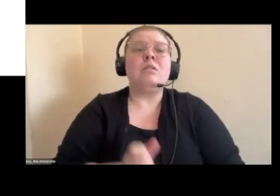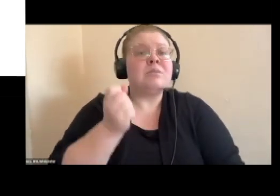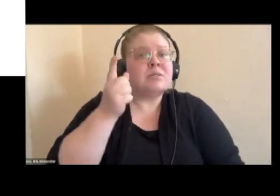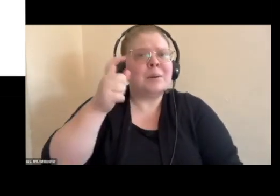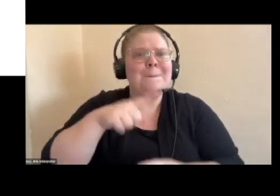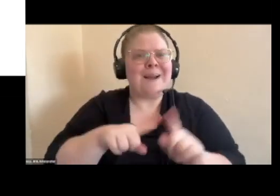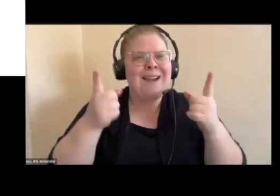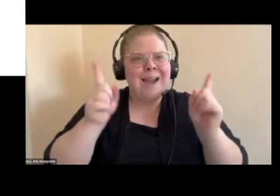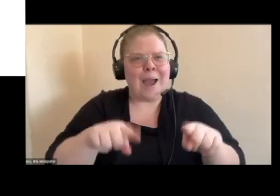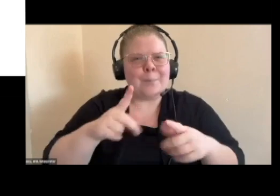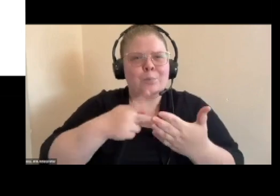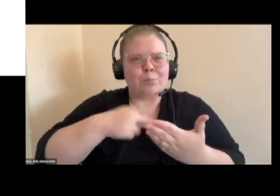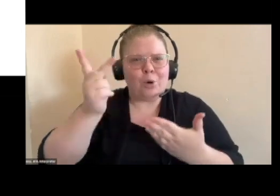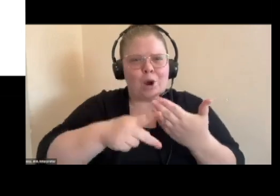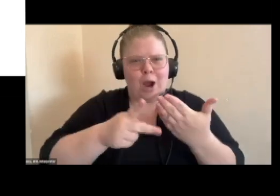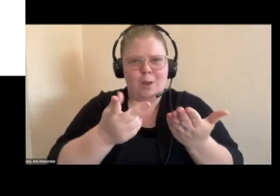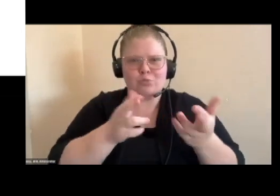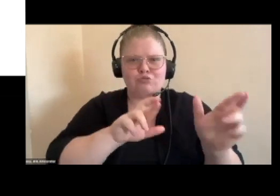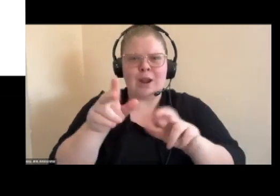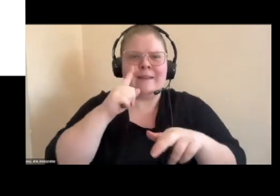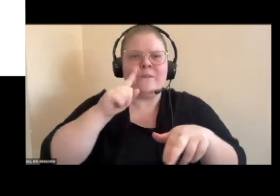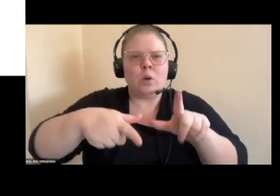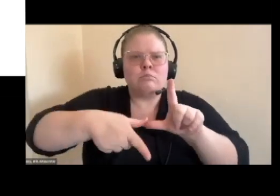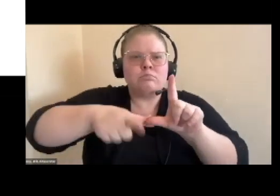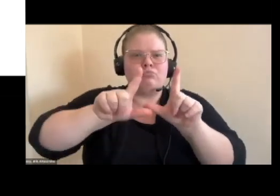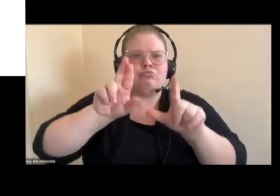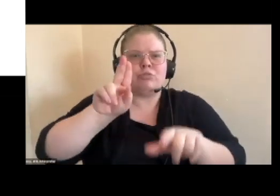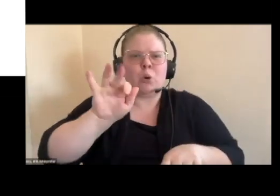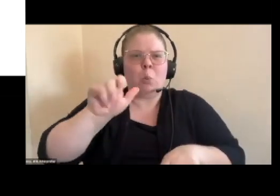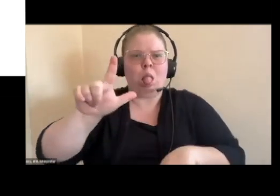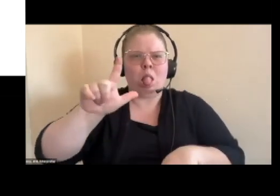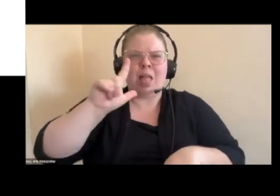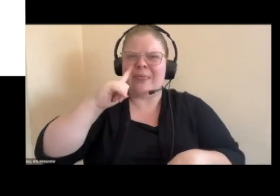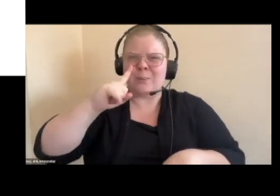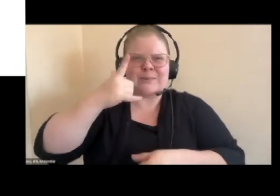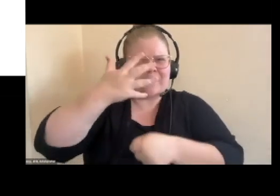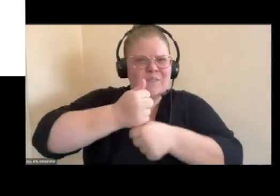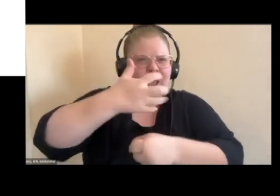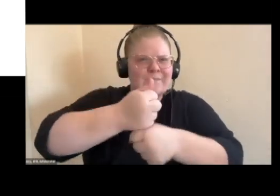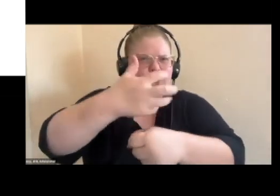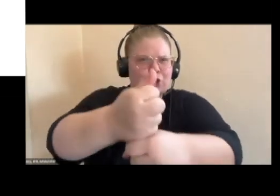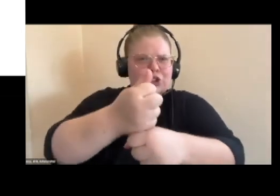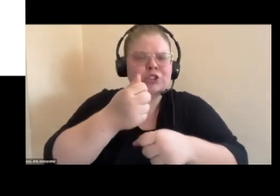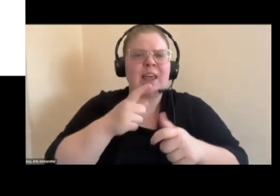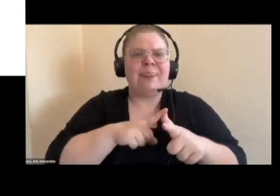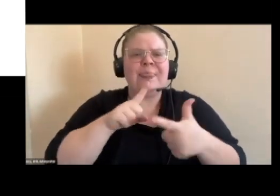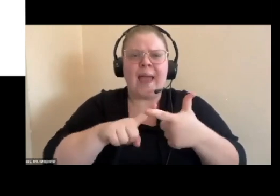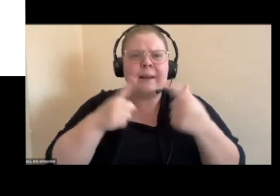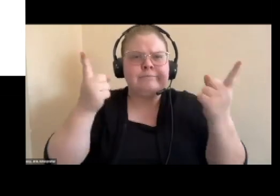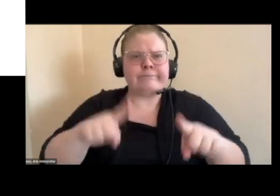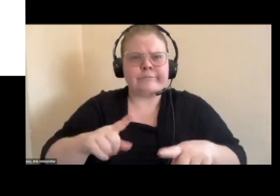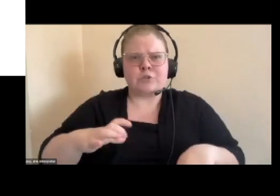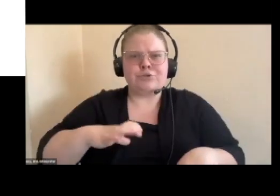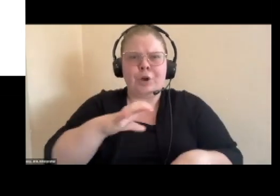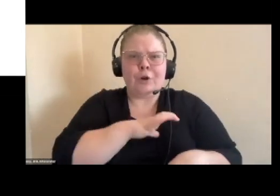for renewal every five years or so. And Congress was dragging their feet